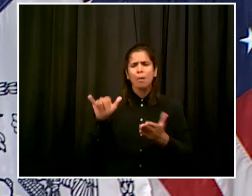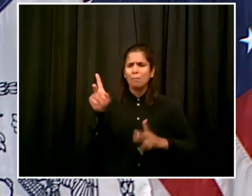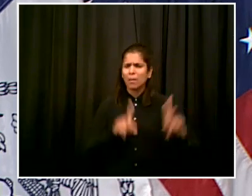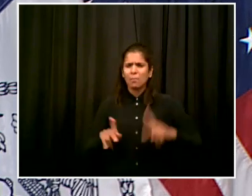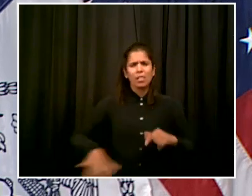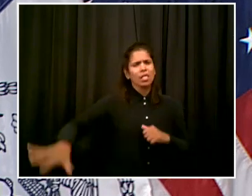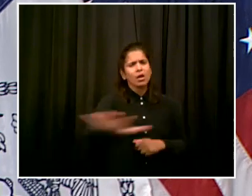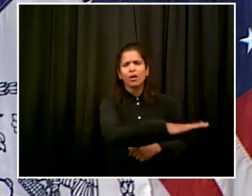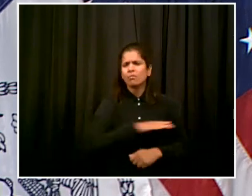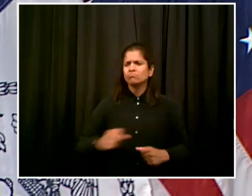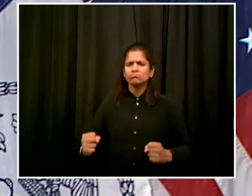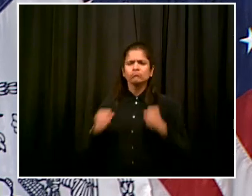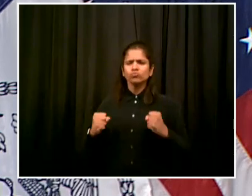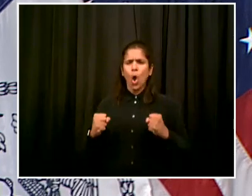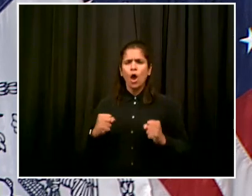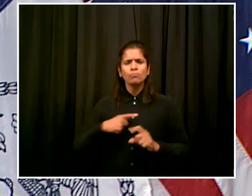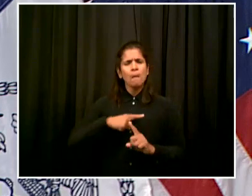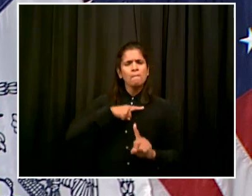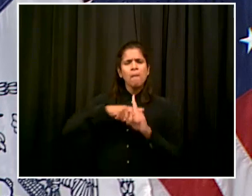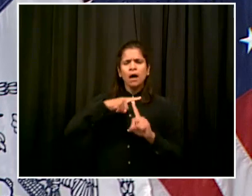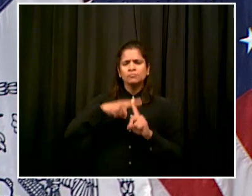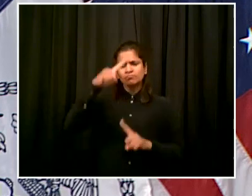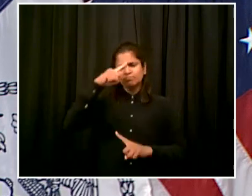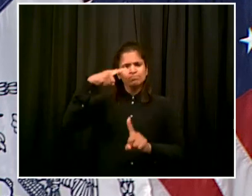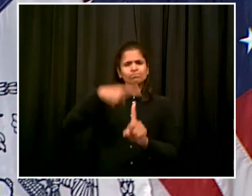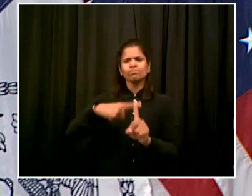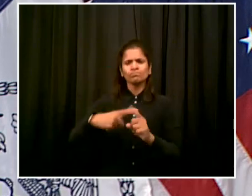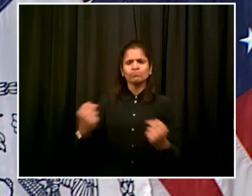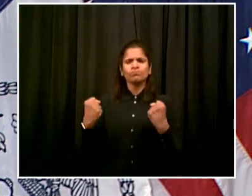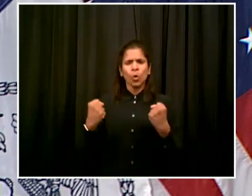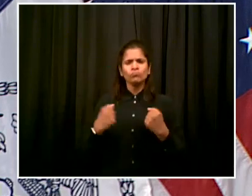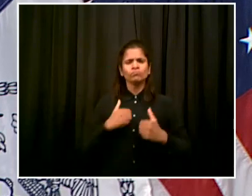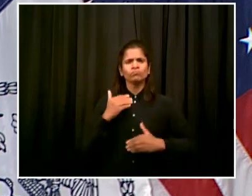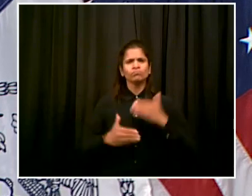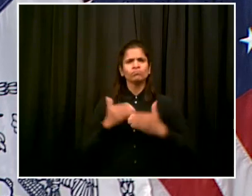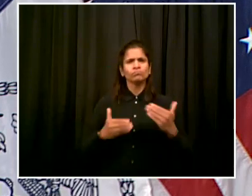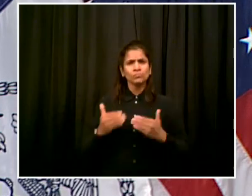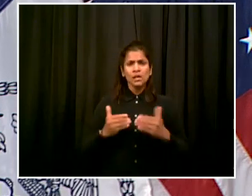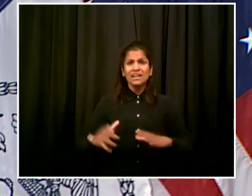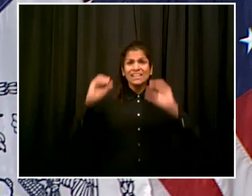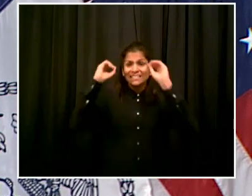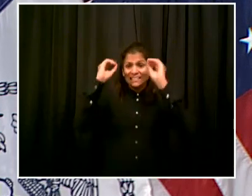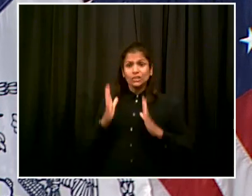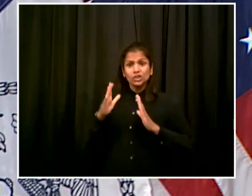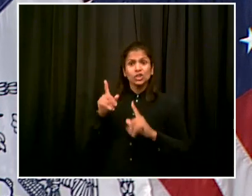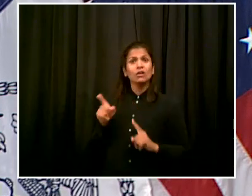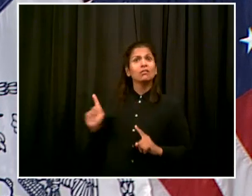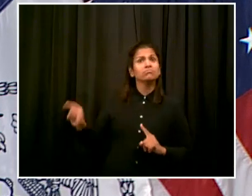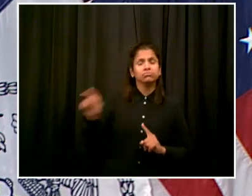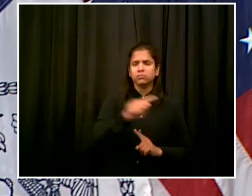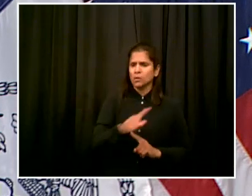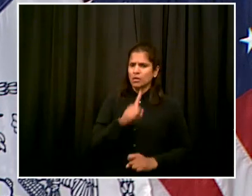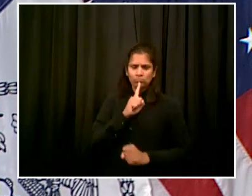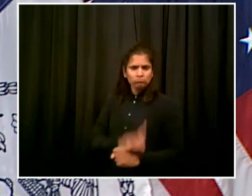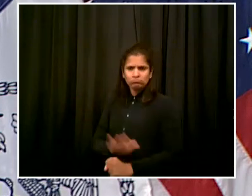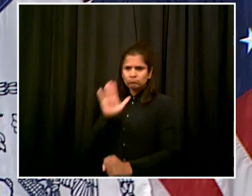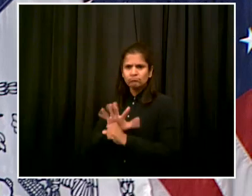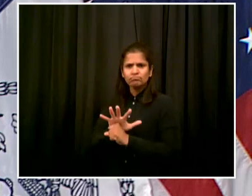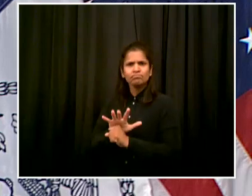NEW ORYKERS ARE TOUGH, STRONG AND RESILIENT. THEY SEE OTHER PEOPLE OUT THERE